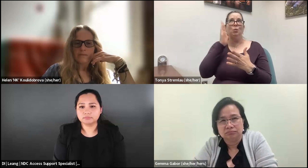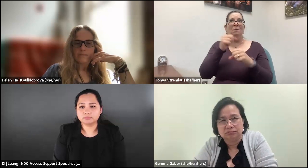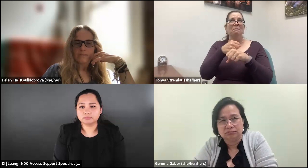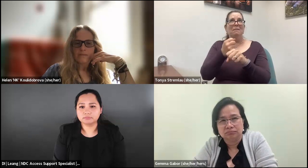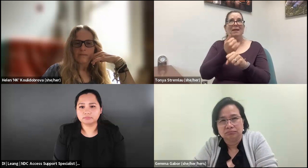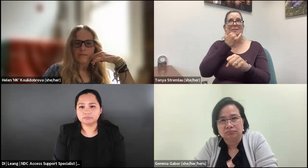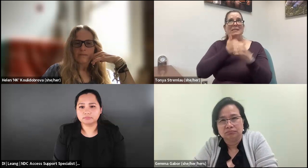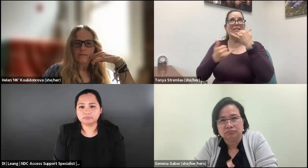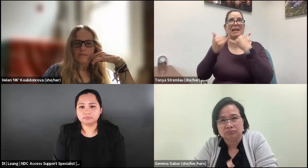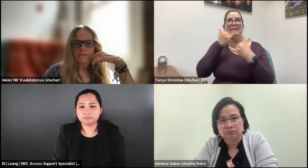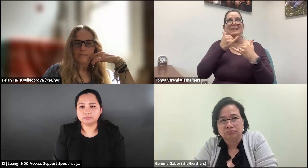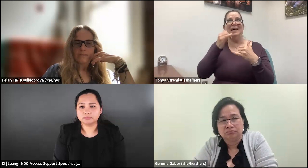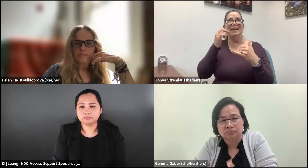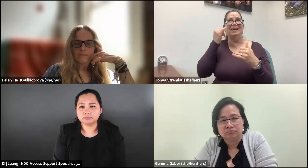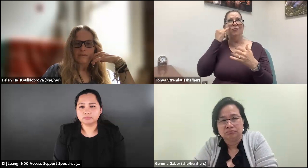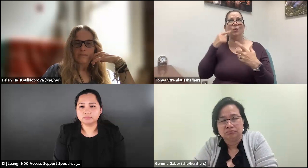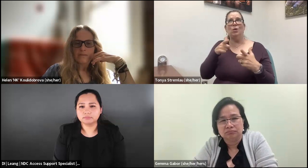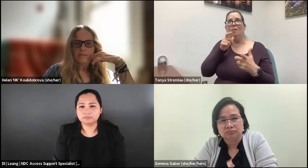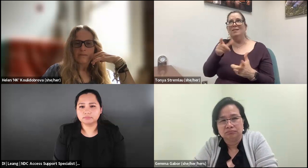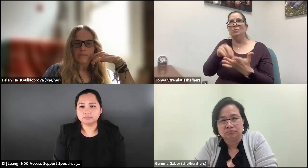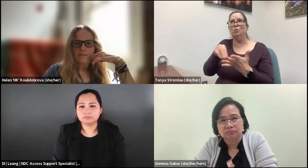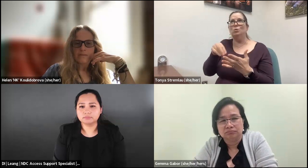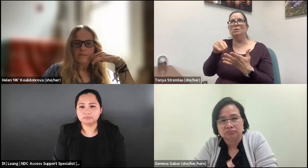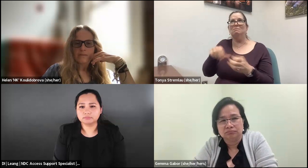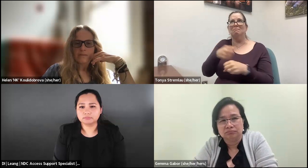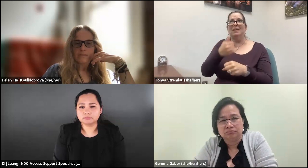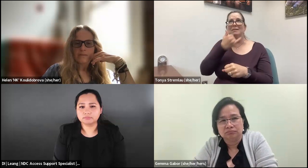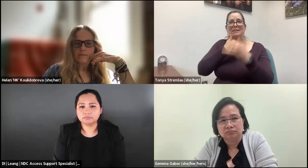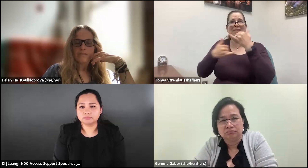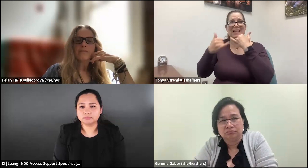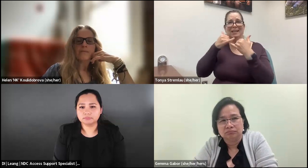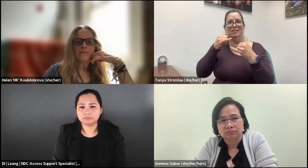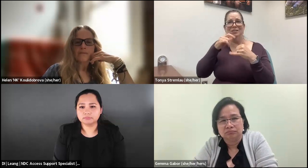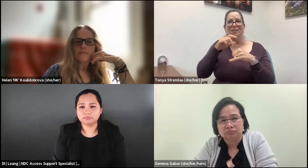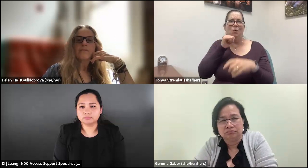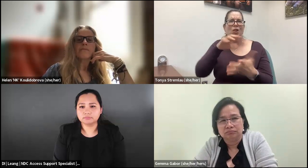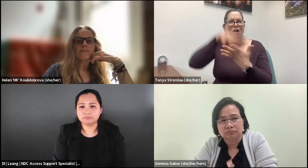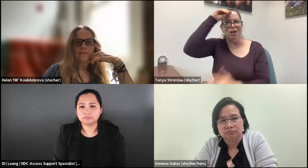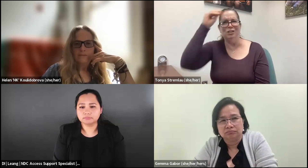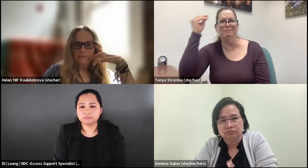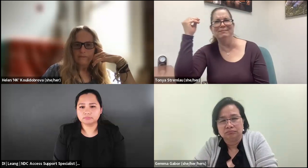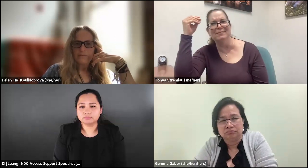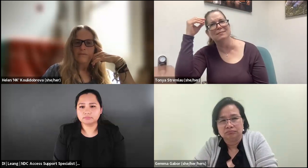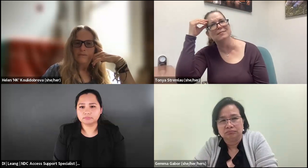I want them to be able to leave my class being able to tell their own mother a story in English in a way